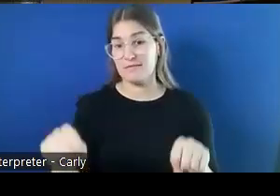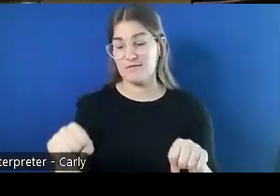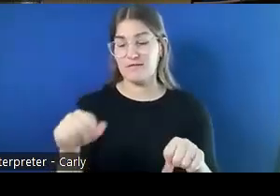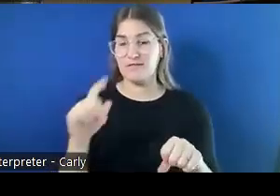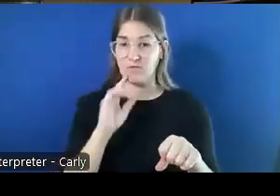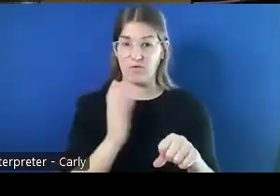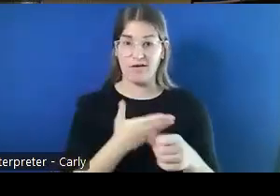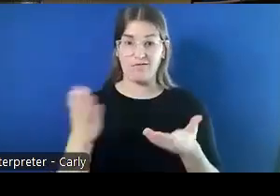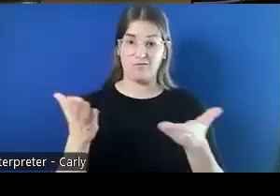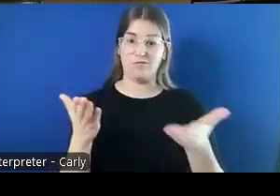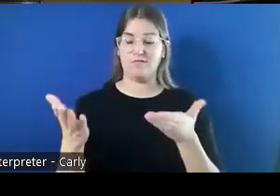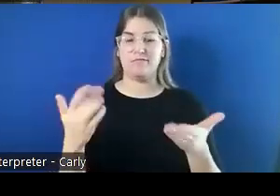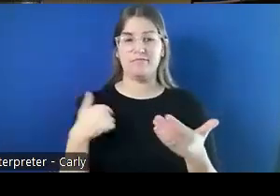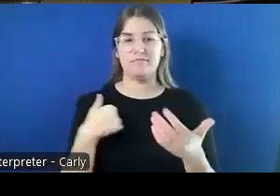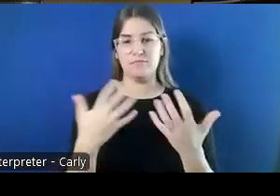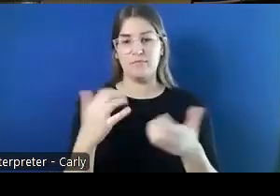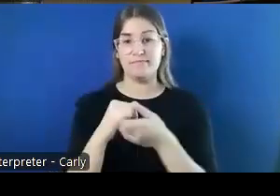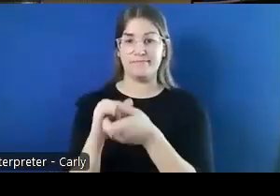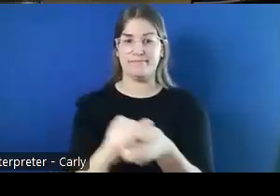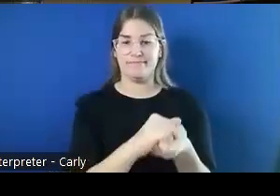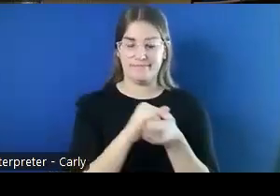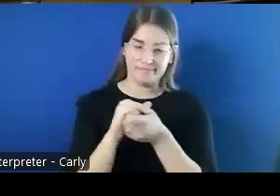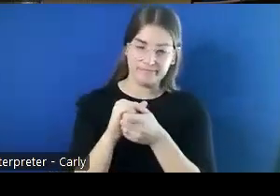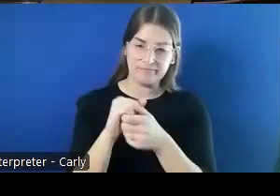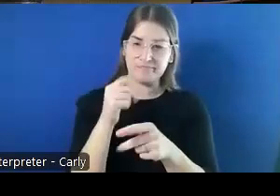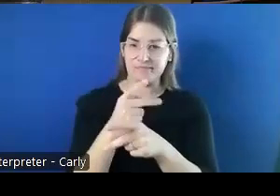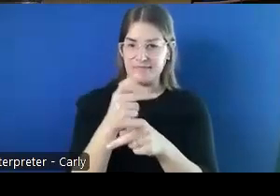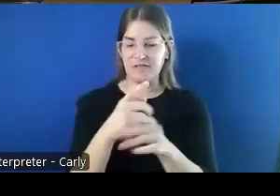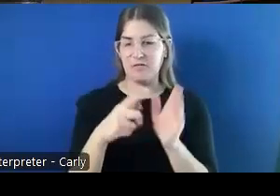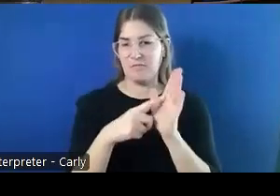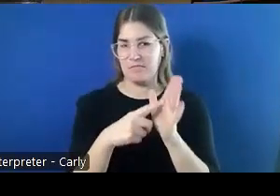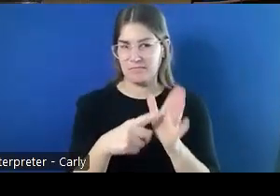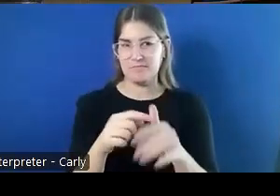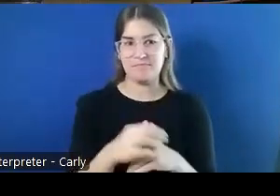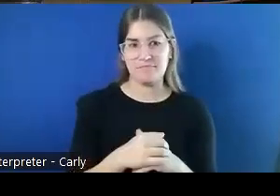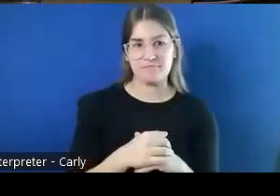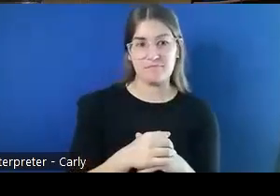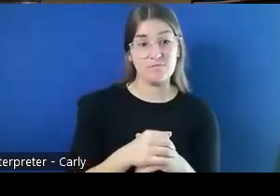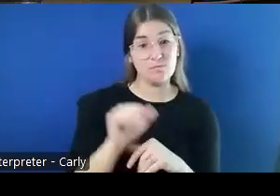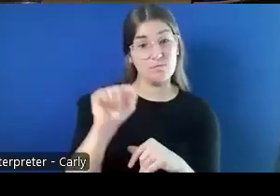we want to do this collaborative care model and so you know that could be another area where you